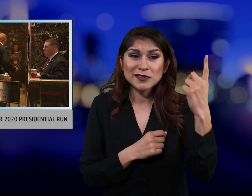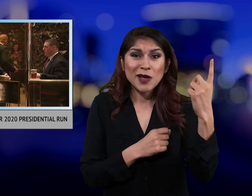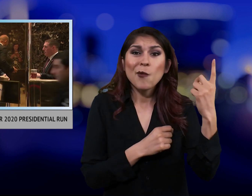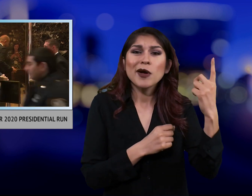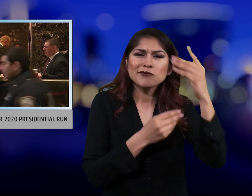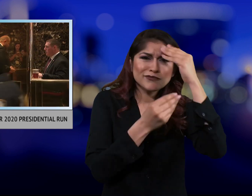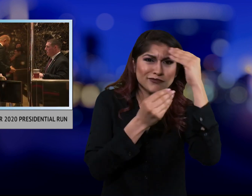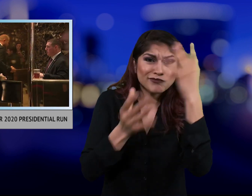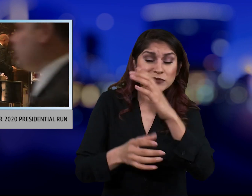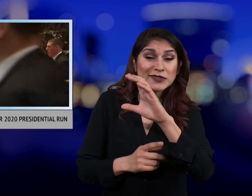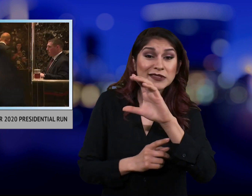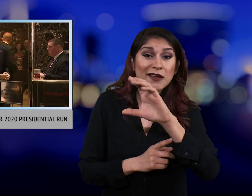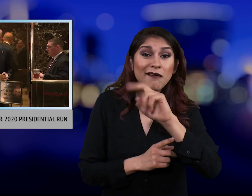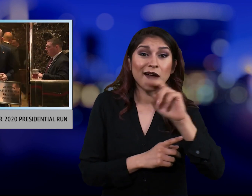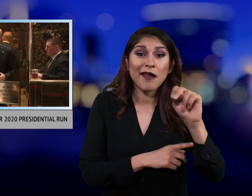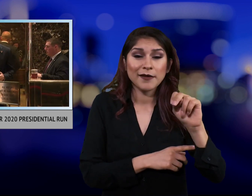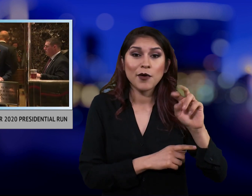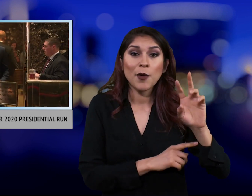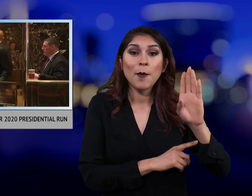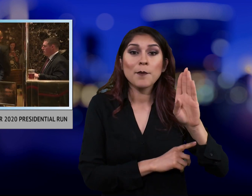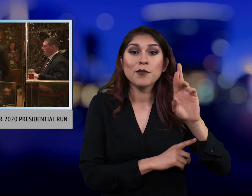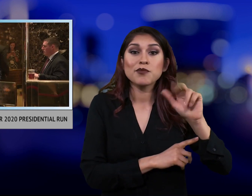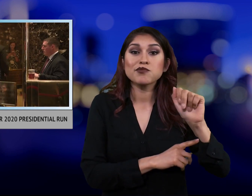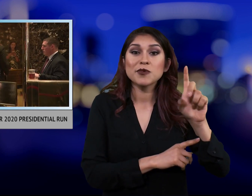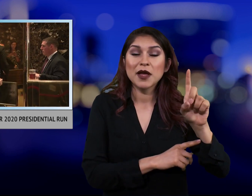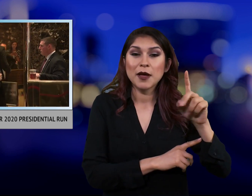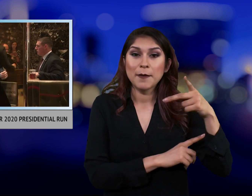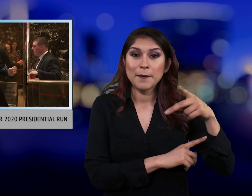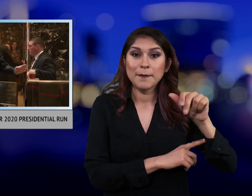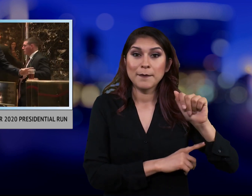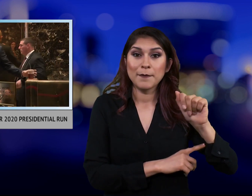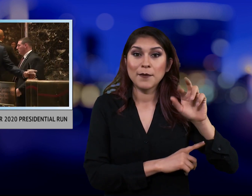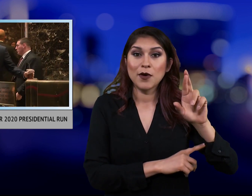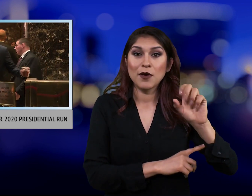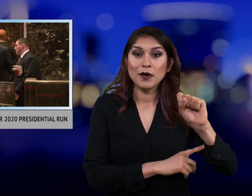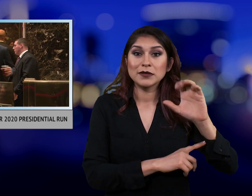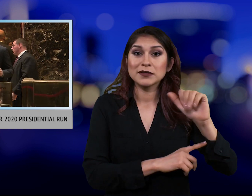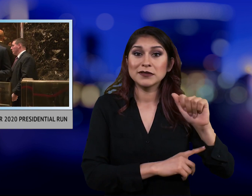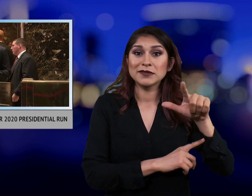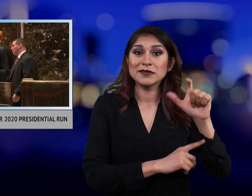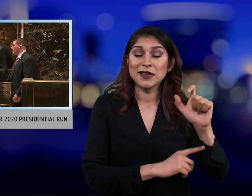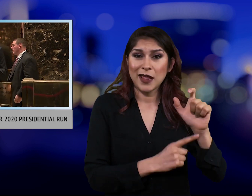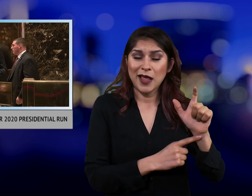But President Trump has already hired his campaign chief for 2020.